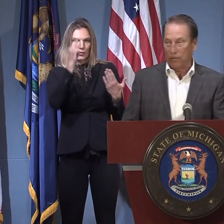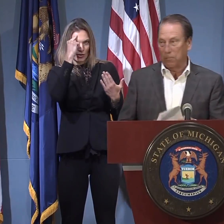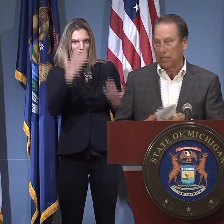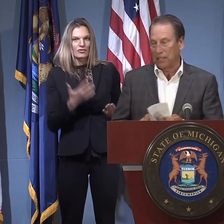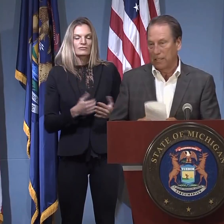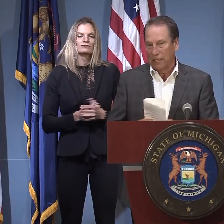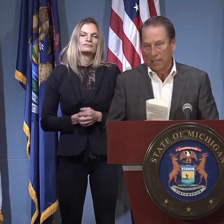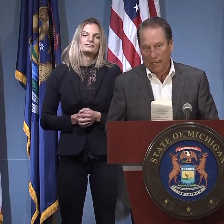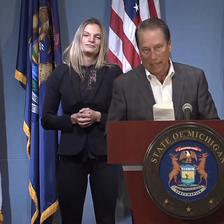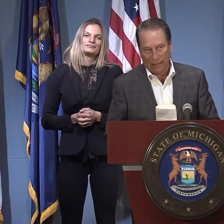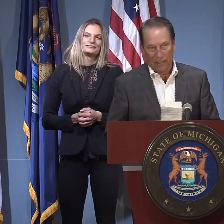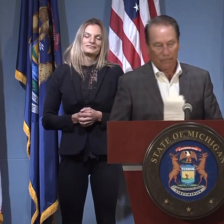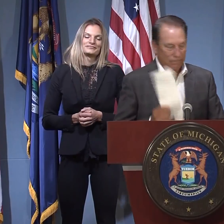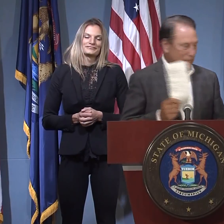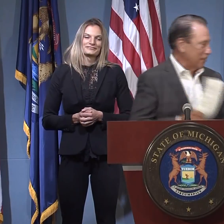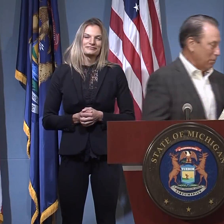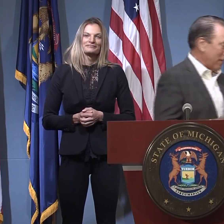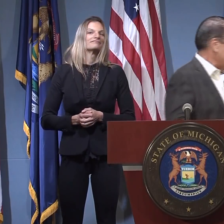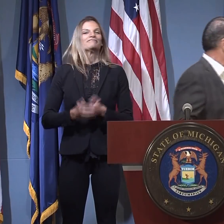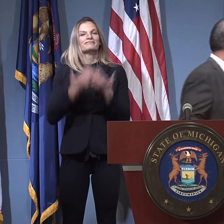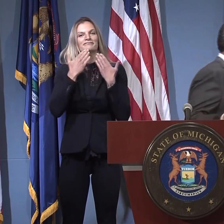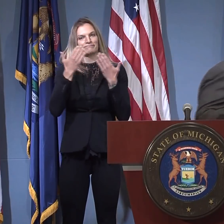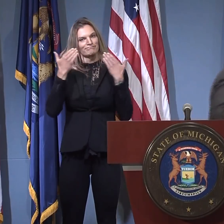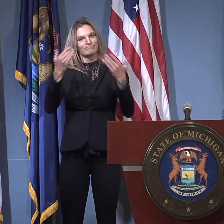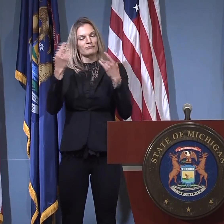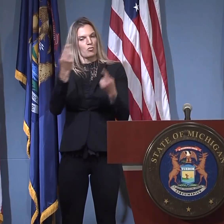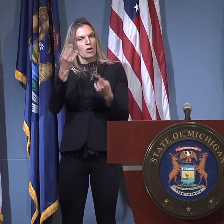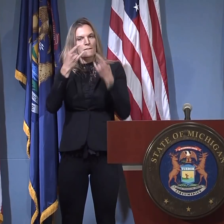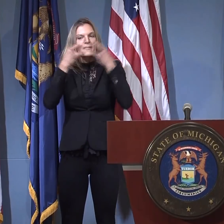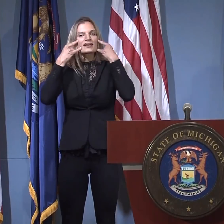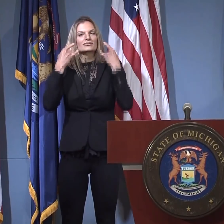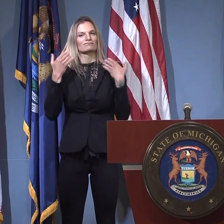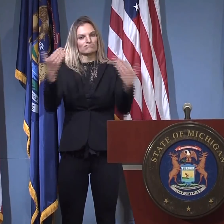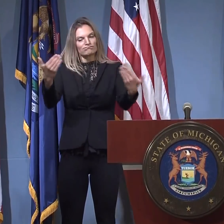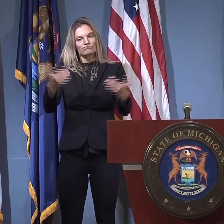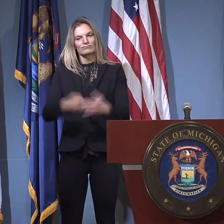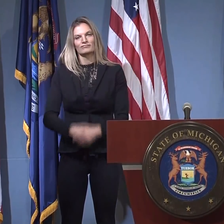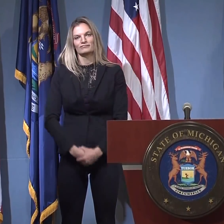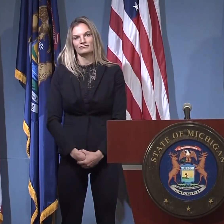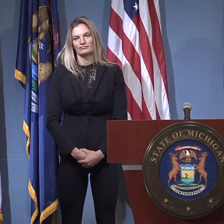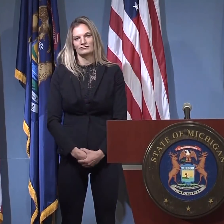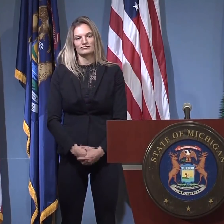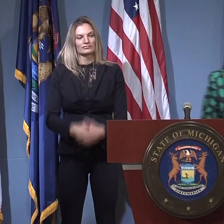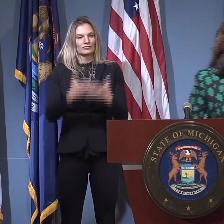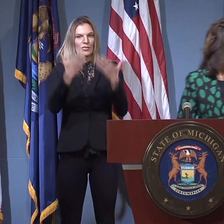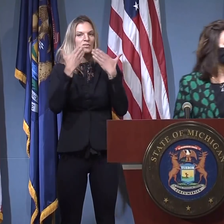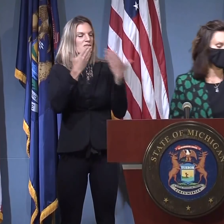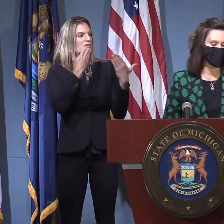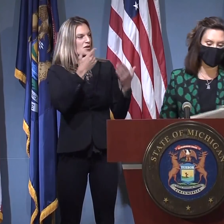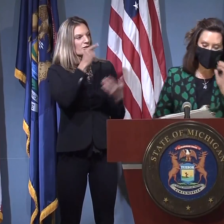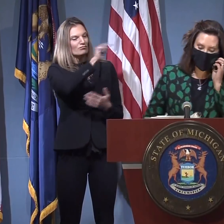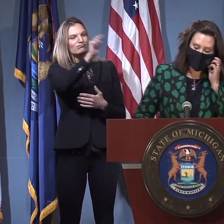MASKS UP TOGETHER. THANK YOU FOR HAVING ME. LIEUTENANT GOVERNOR, THANK YOU FOR HAVING ME.